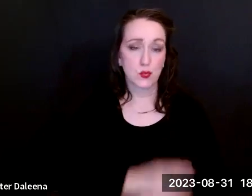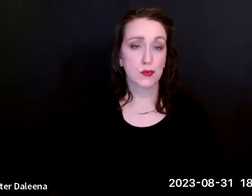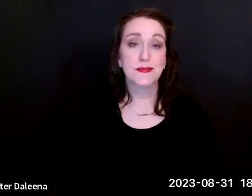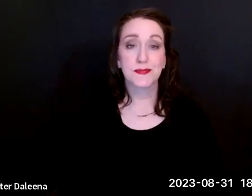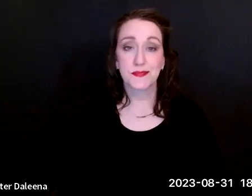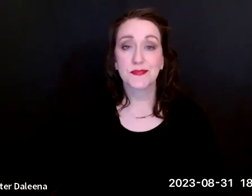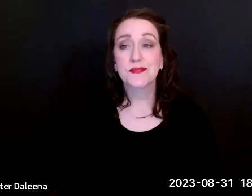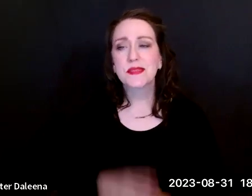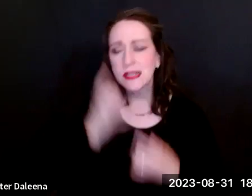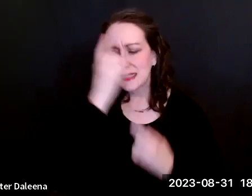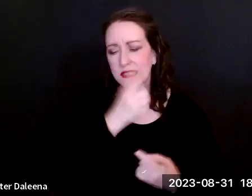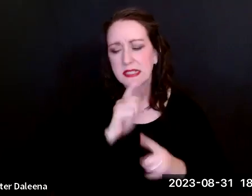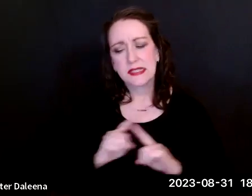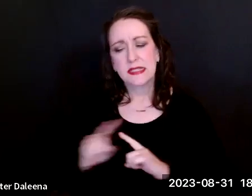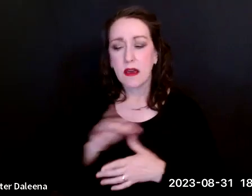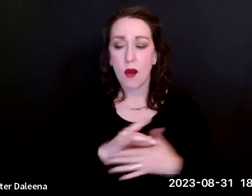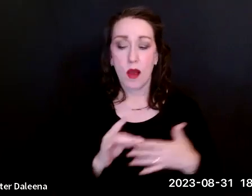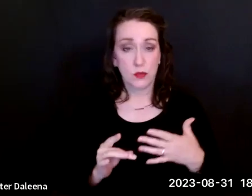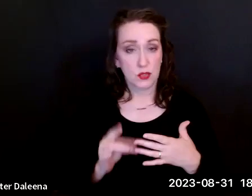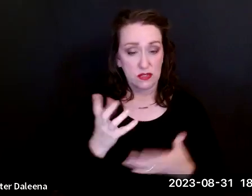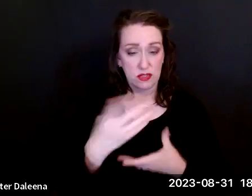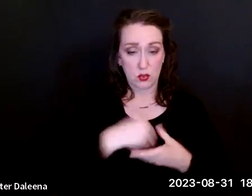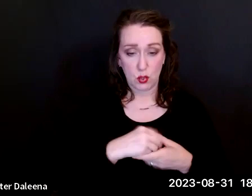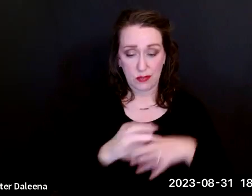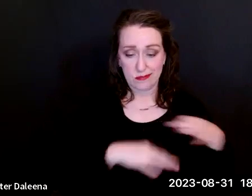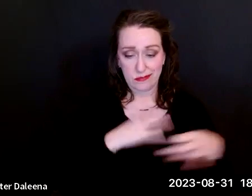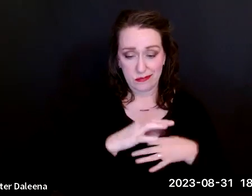we've considered a number of options including replacing the exam with an